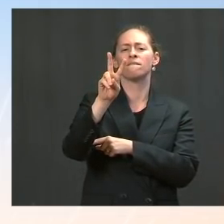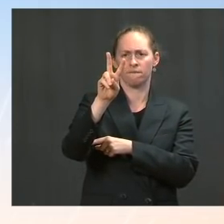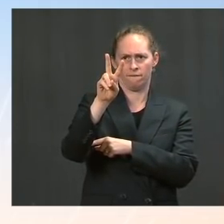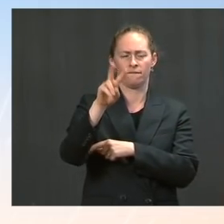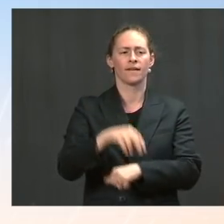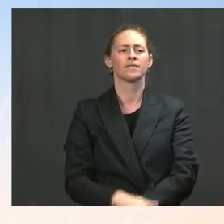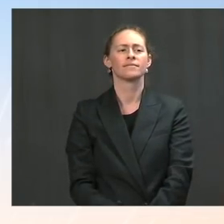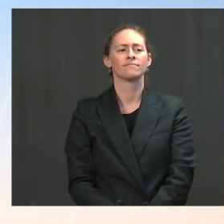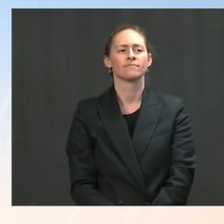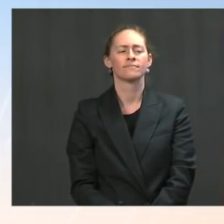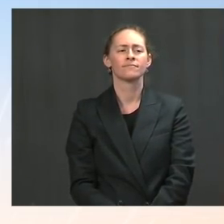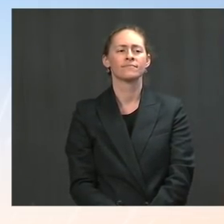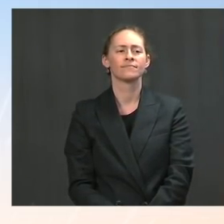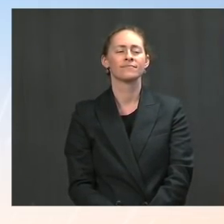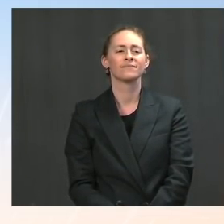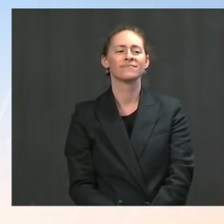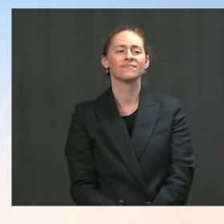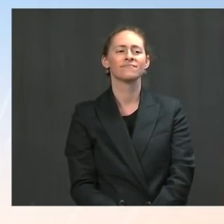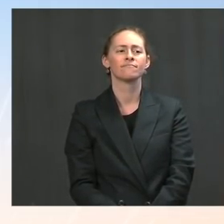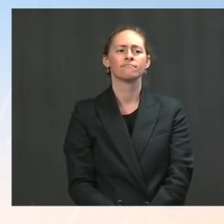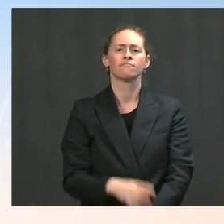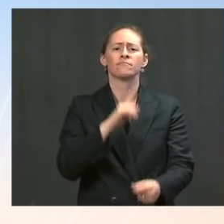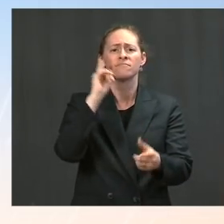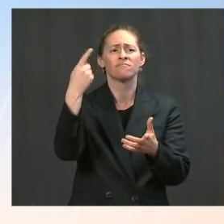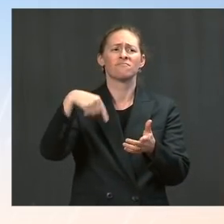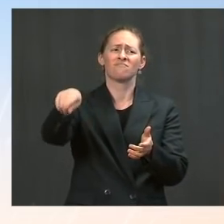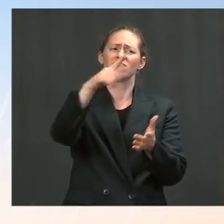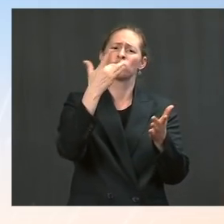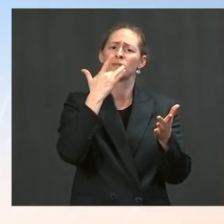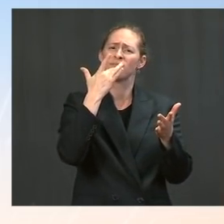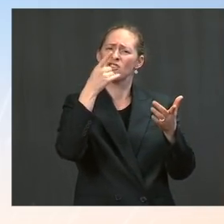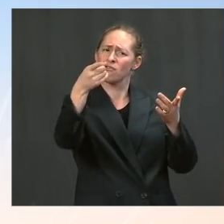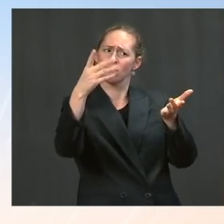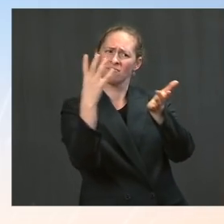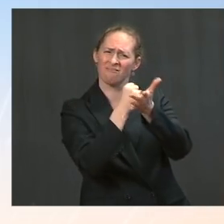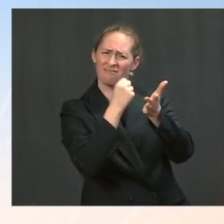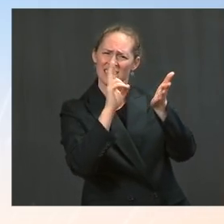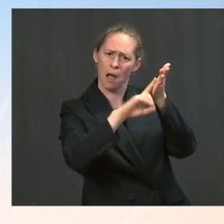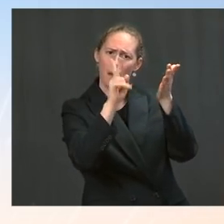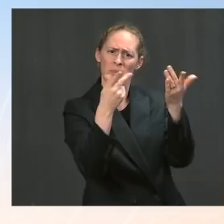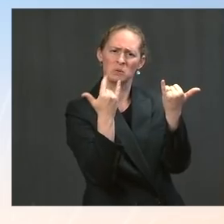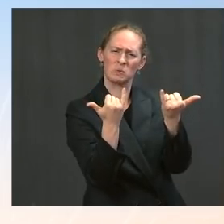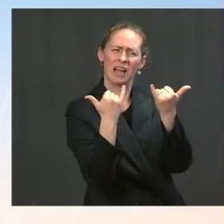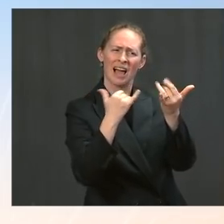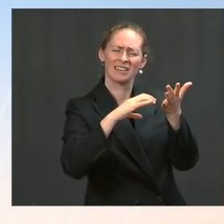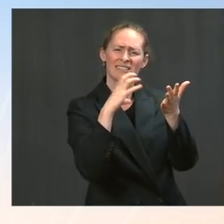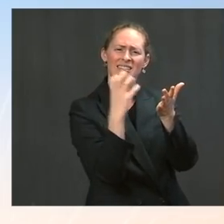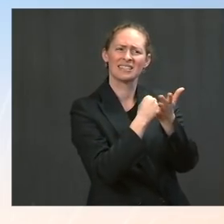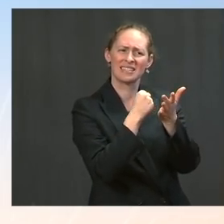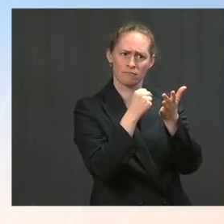if they would prefer, to enroll today. We'll keep talking about this quite a bit until August 15th,